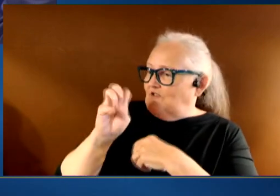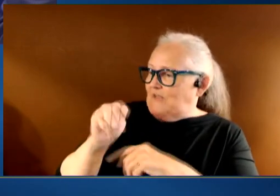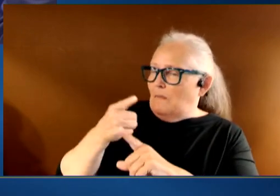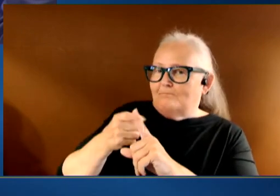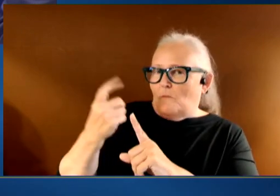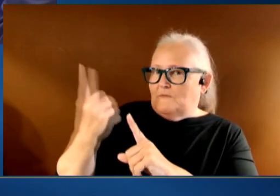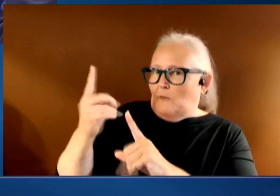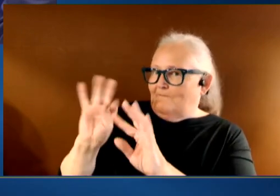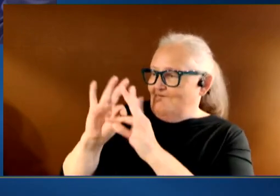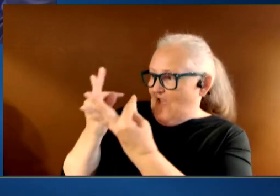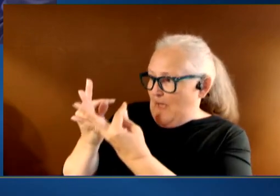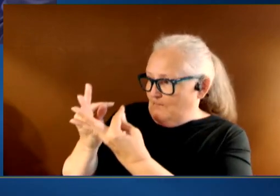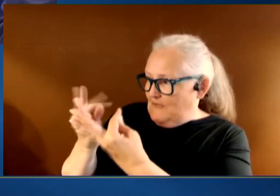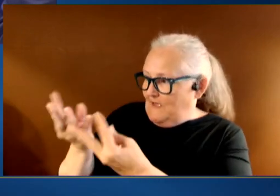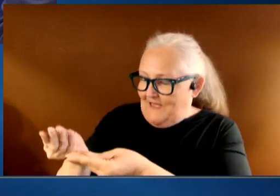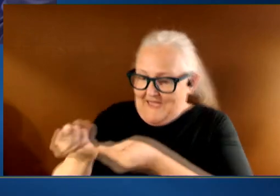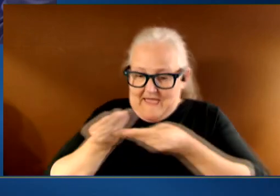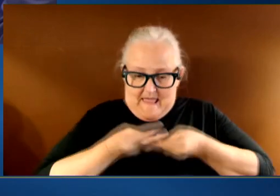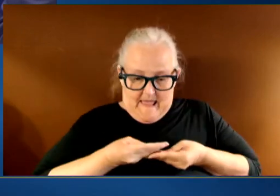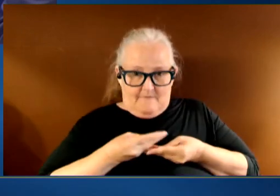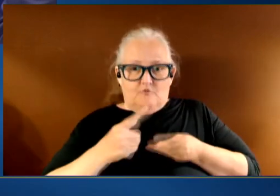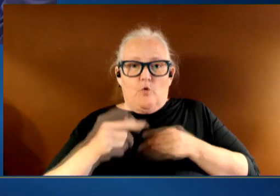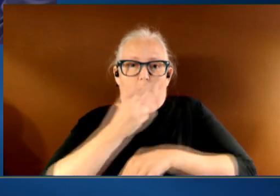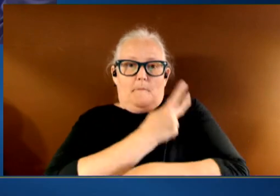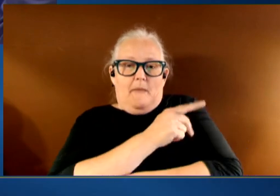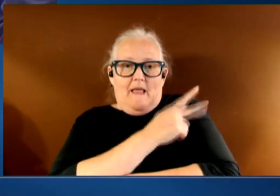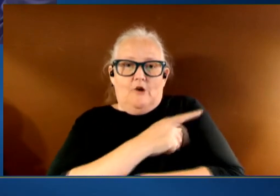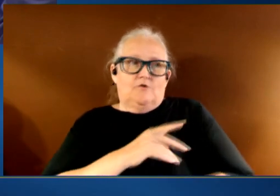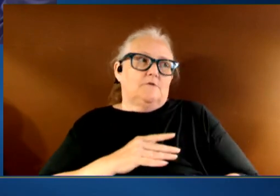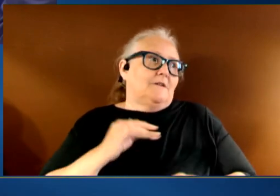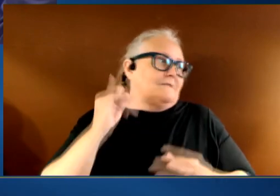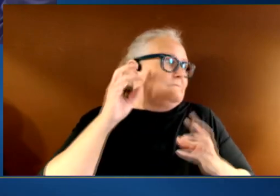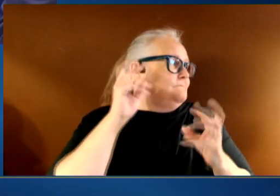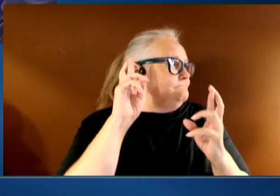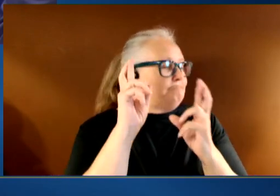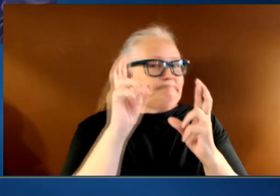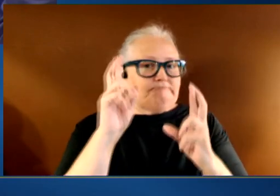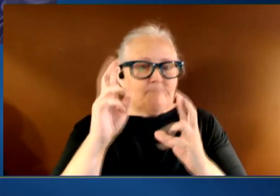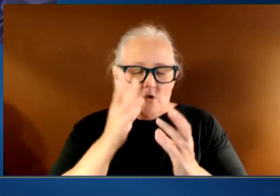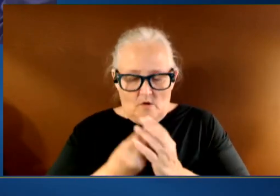give them to the patient. Ideally, they'll grow, make normal red blood cells, and cure the patient.